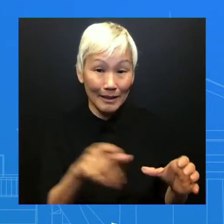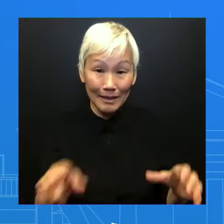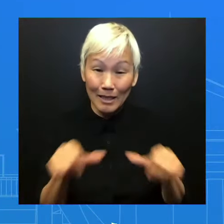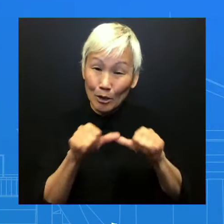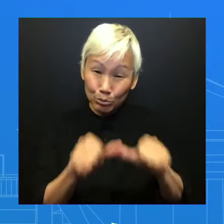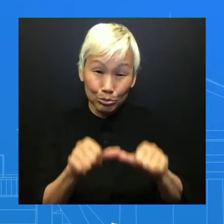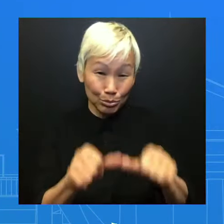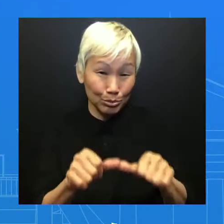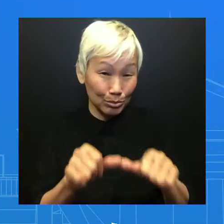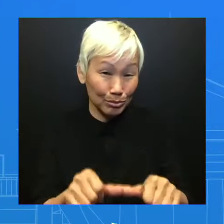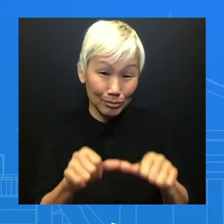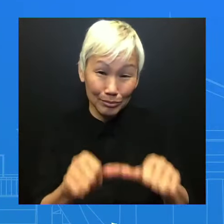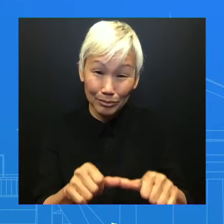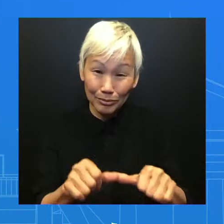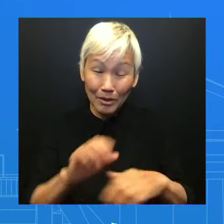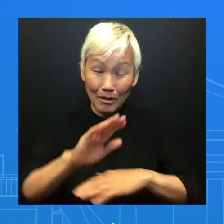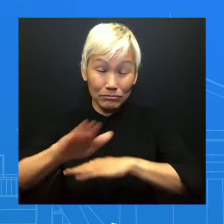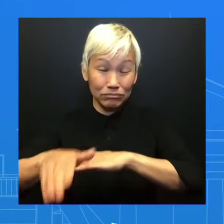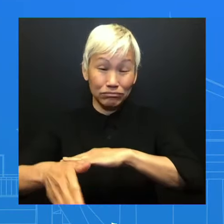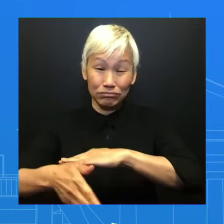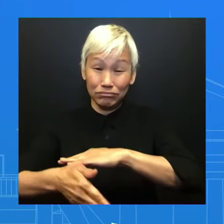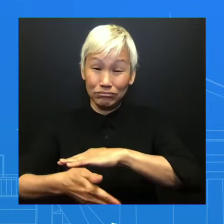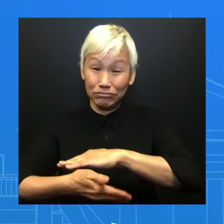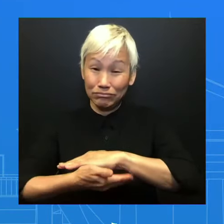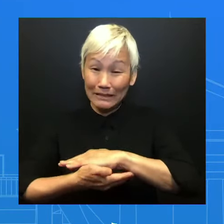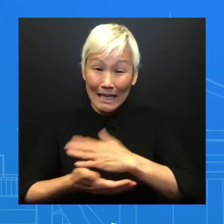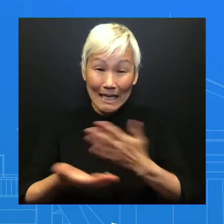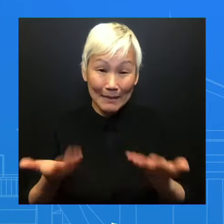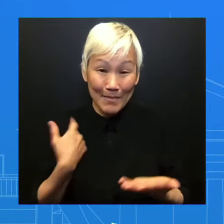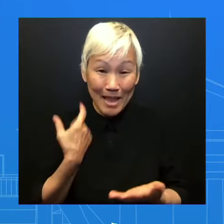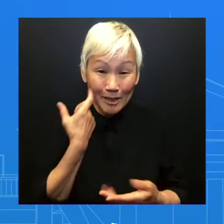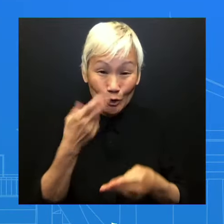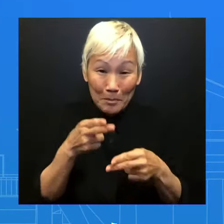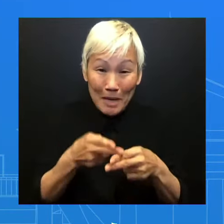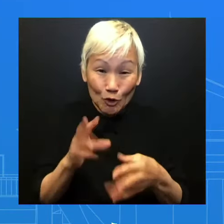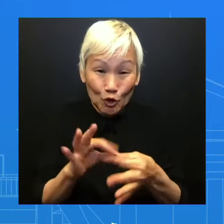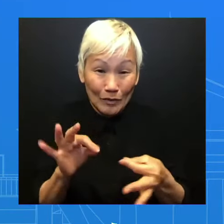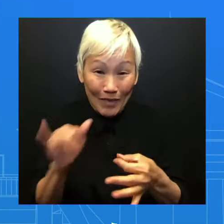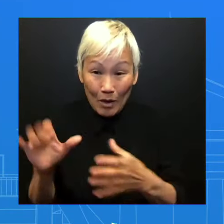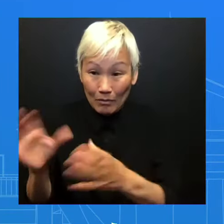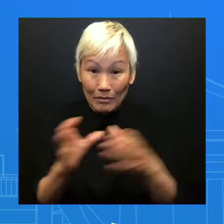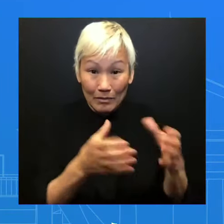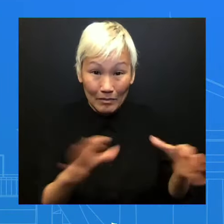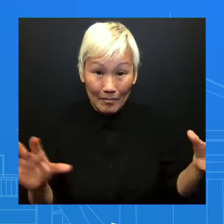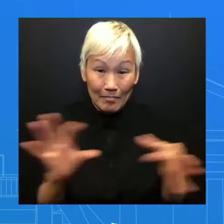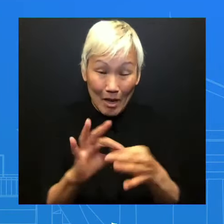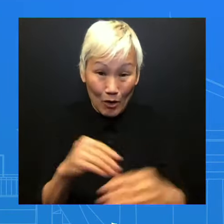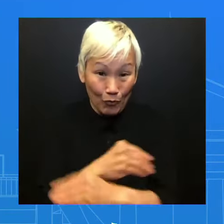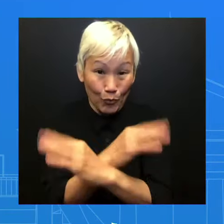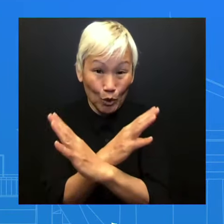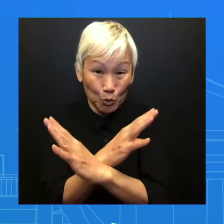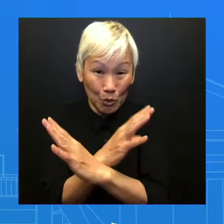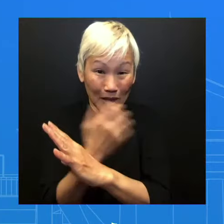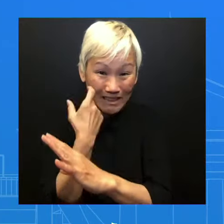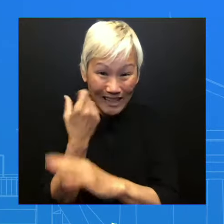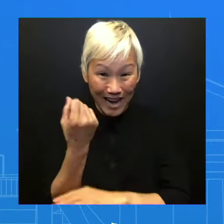I just mentioned they met at 11:30 virtually. And, of course, this is a priority, and we certainly see the urgency of getting this done as soon as possible.